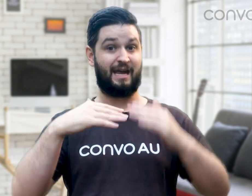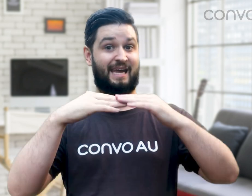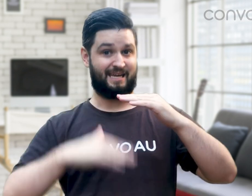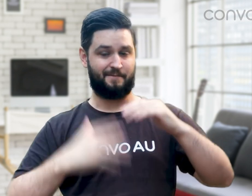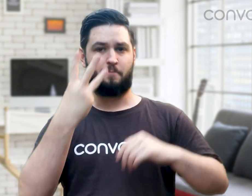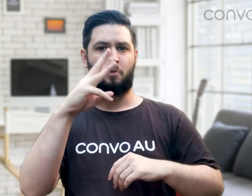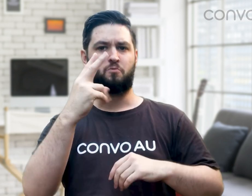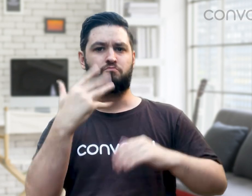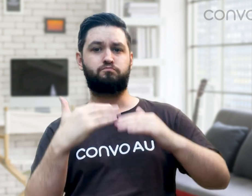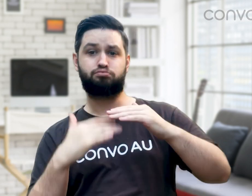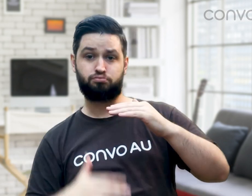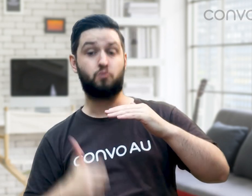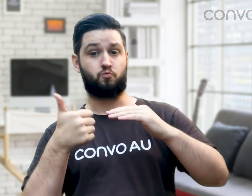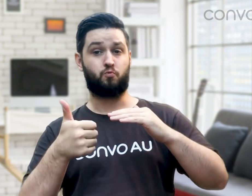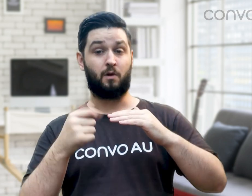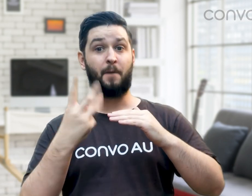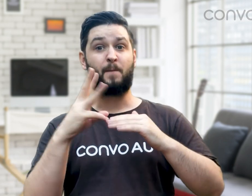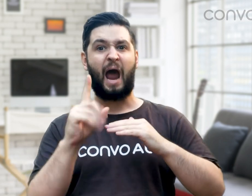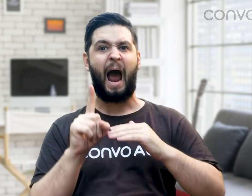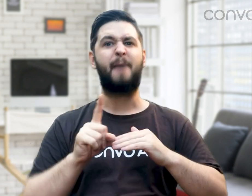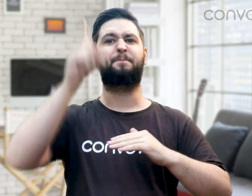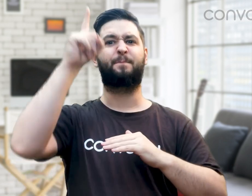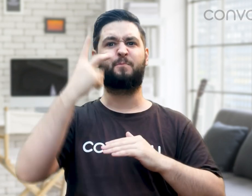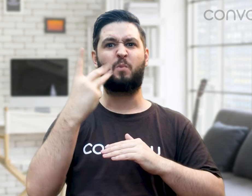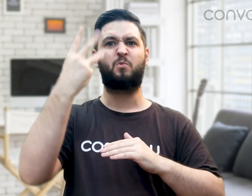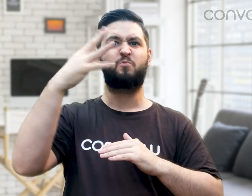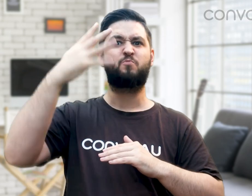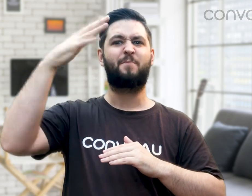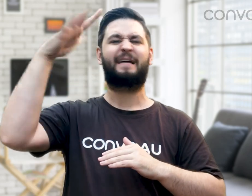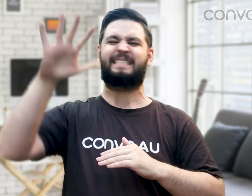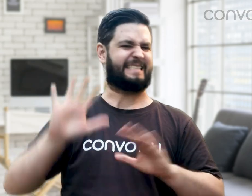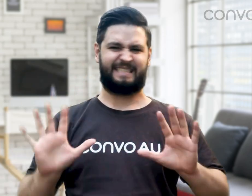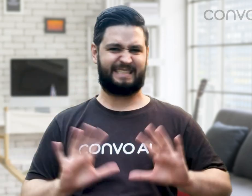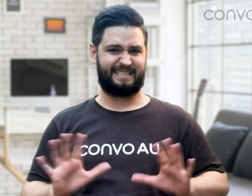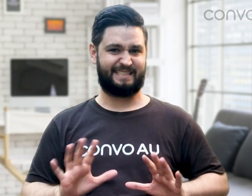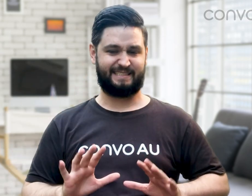Anything under 30 will ensure a good connection, but any more than this will cause connection issues.